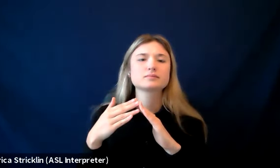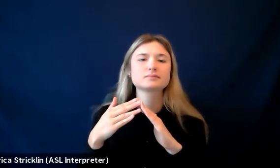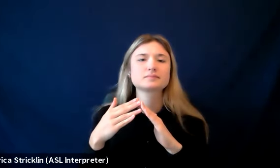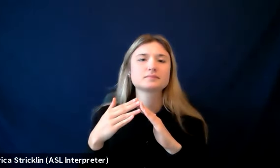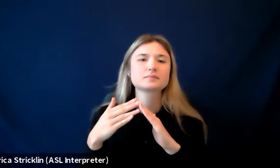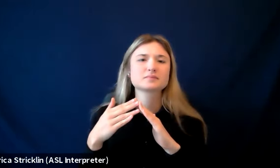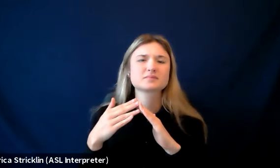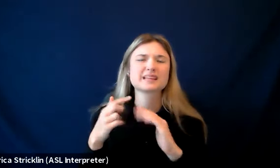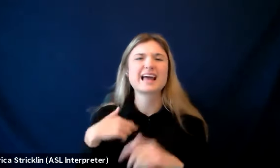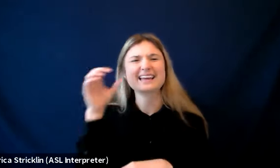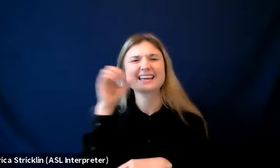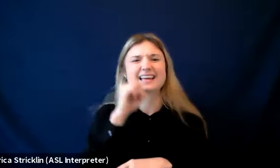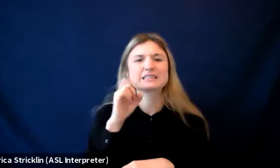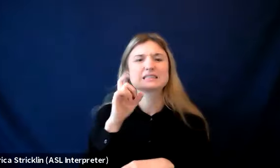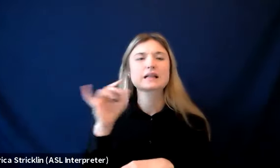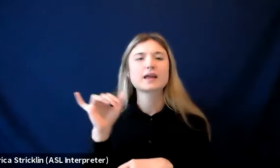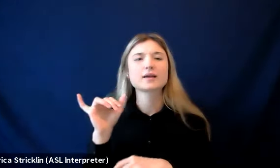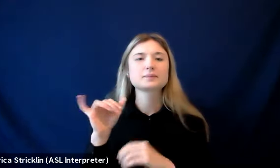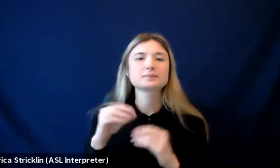I guess it's like